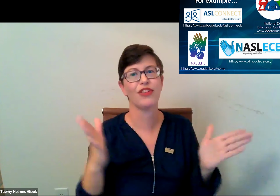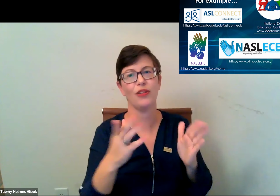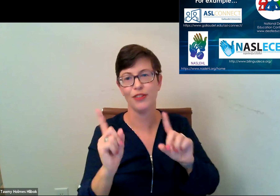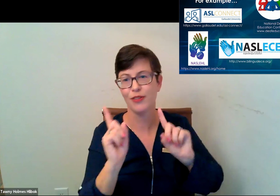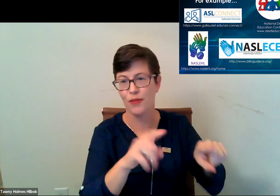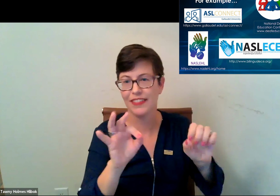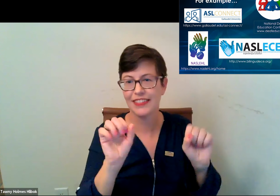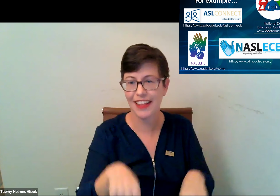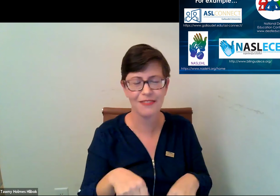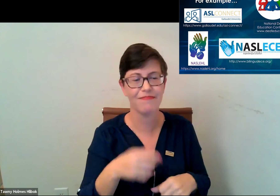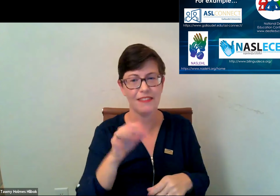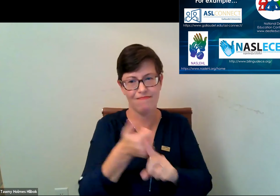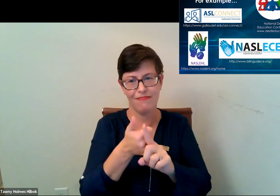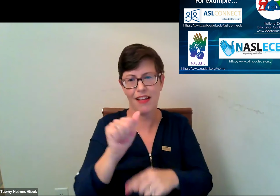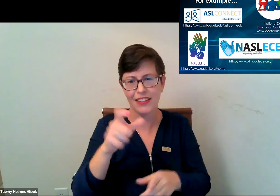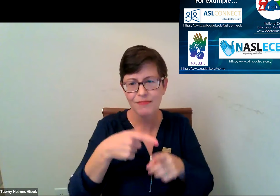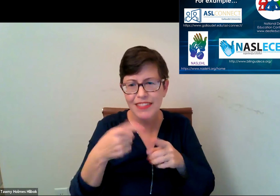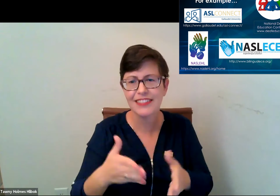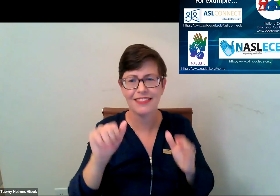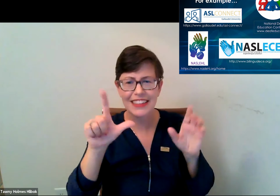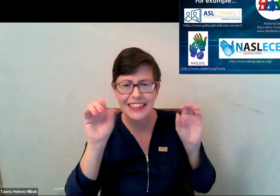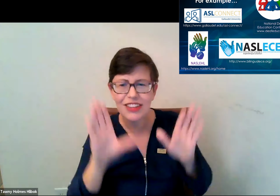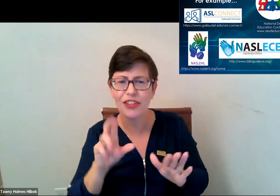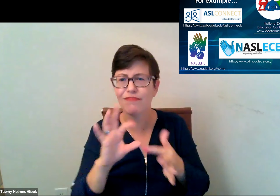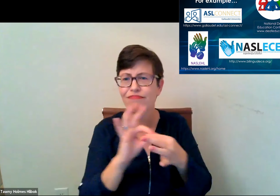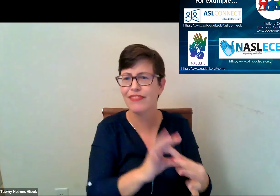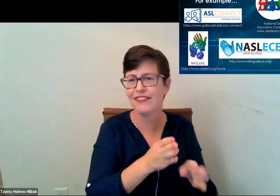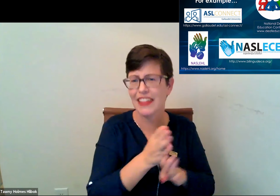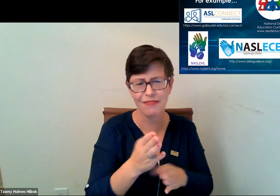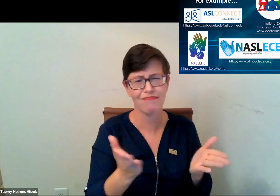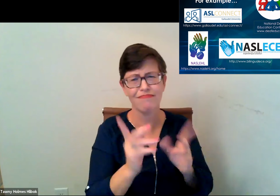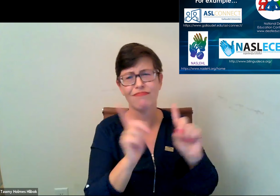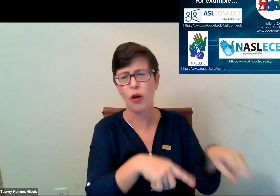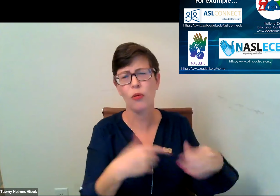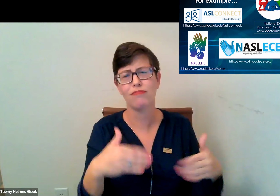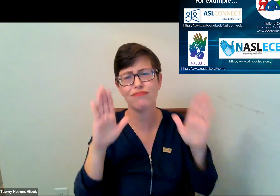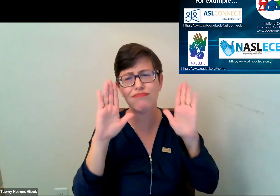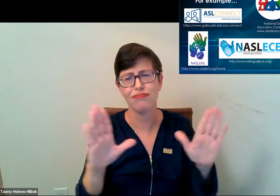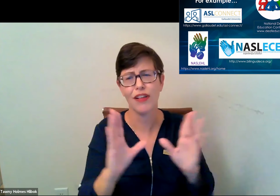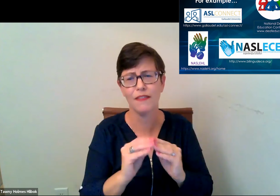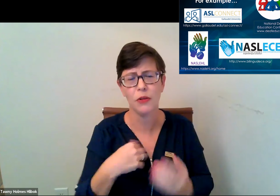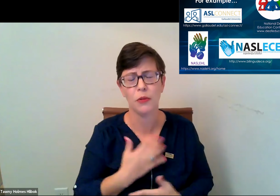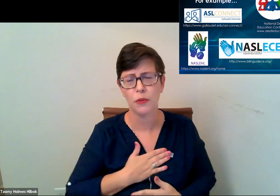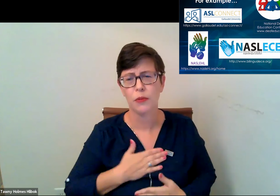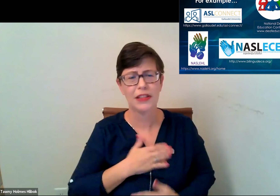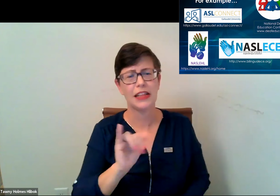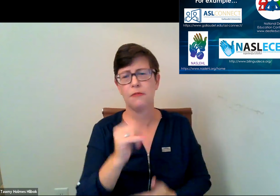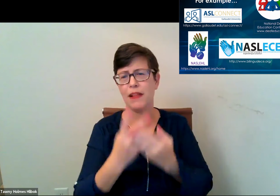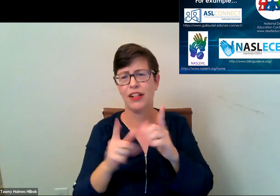They have an asl Roundtable which I would encourage you to attend that asl specialists and teachers and other professionals from the field to